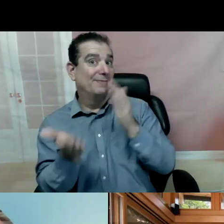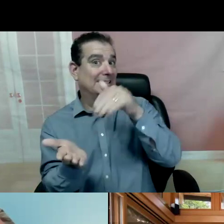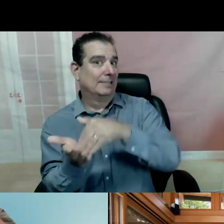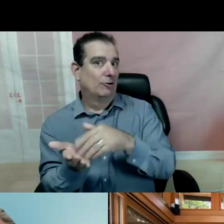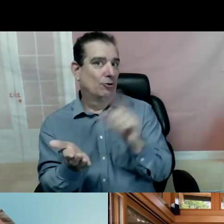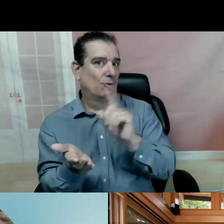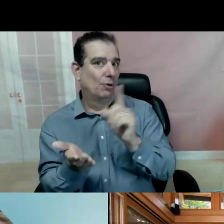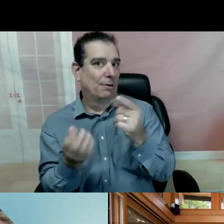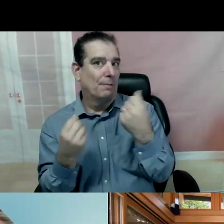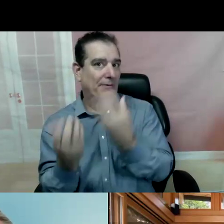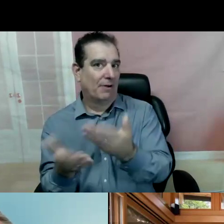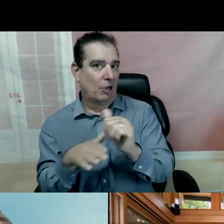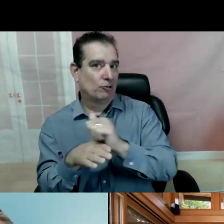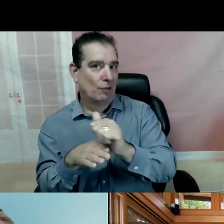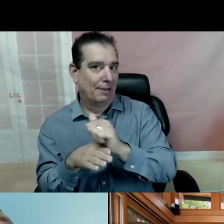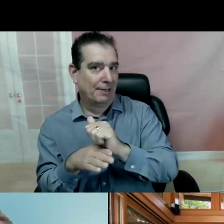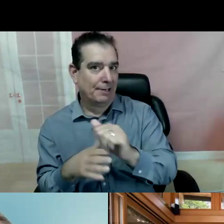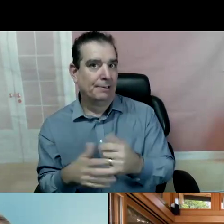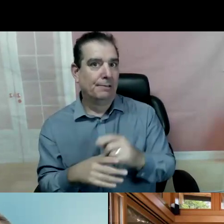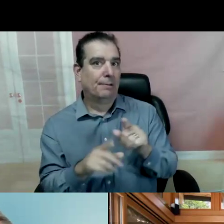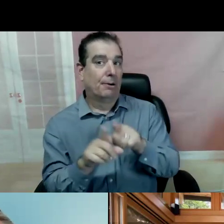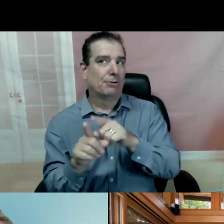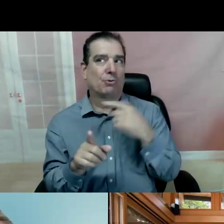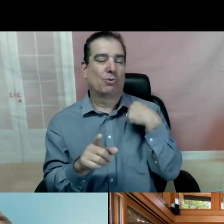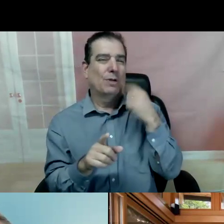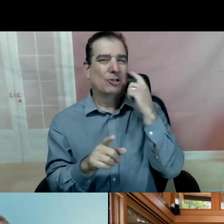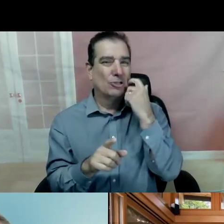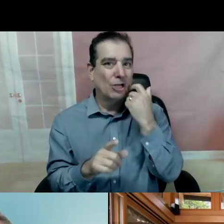equipment in that space. There's also a service center. We provide training there. People can